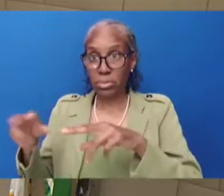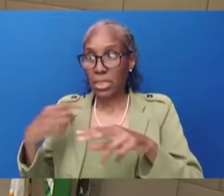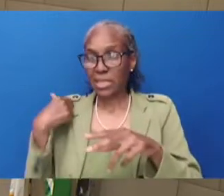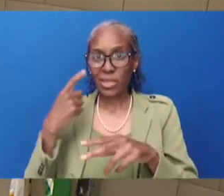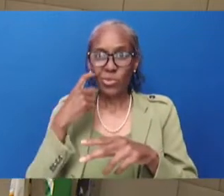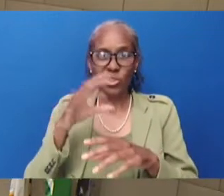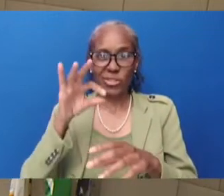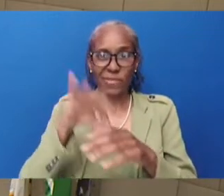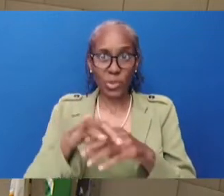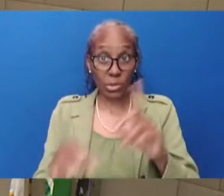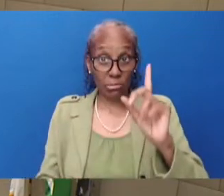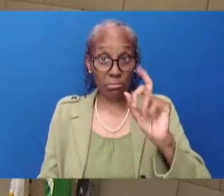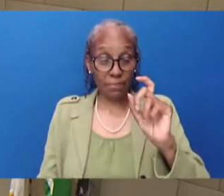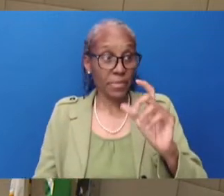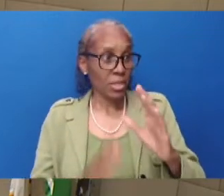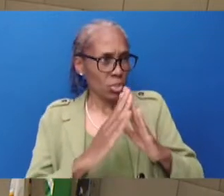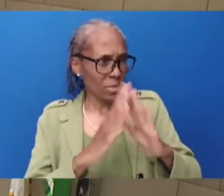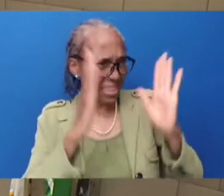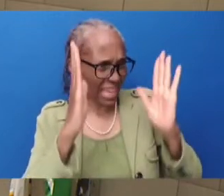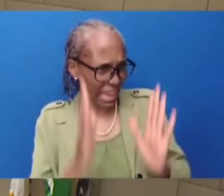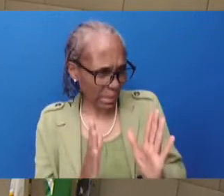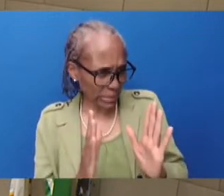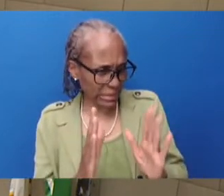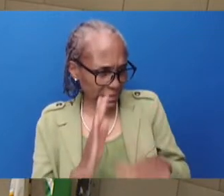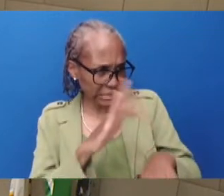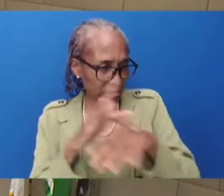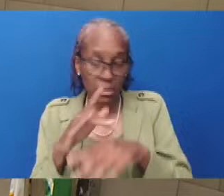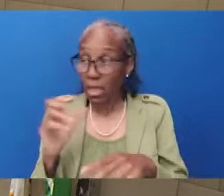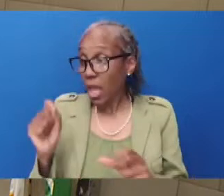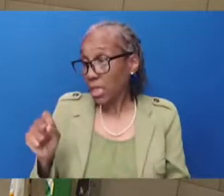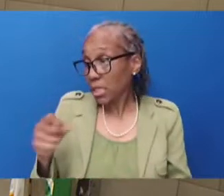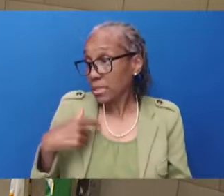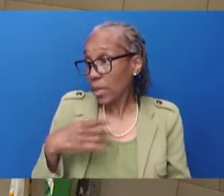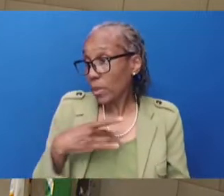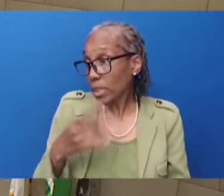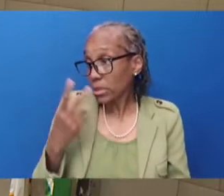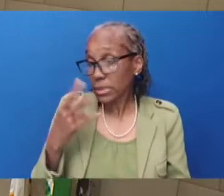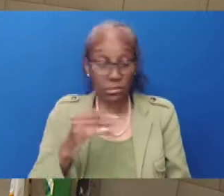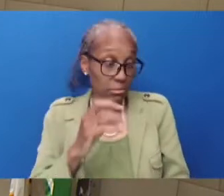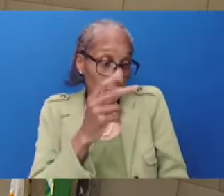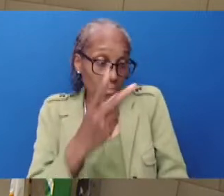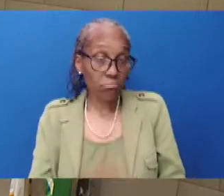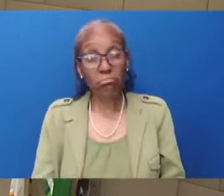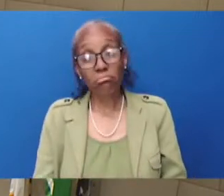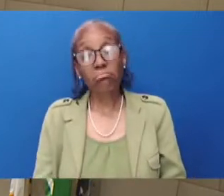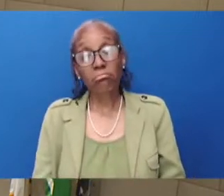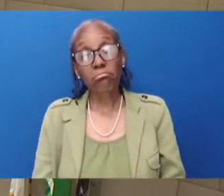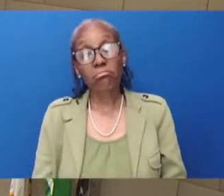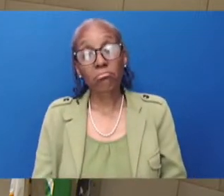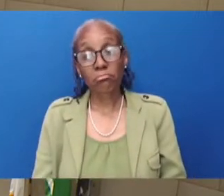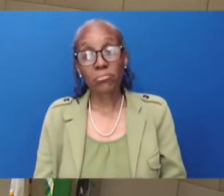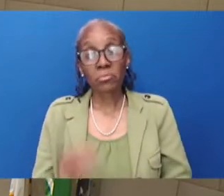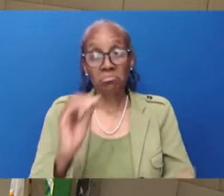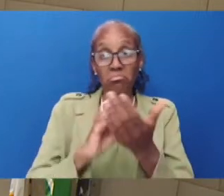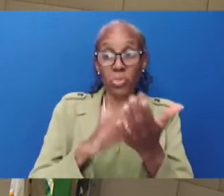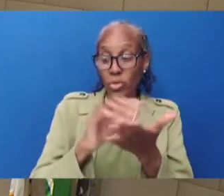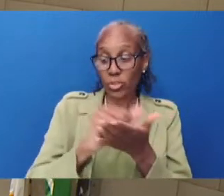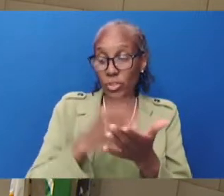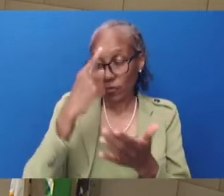MANAGER TO VISIT THESE SITES? THAT WE JUST VOTED. THE HOUSING SITES?